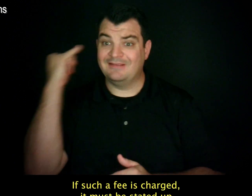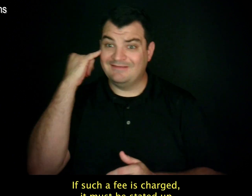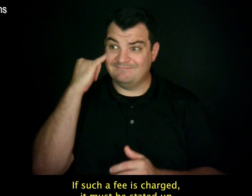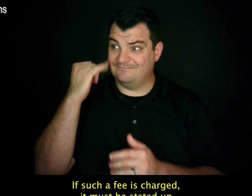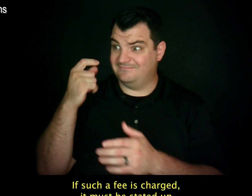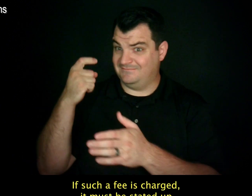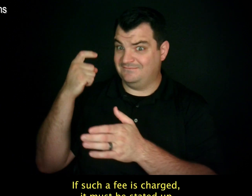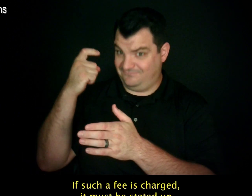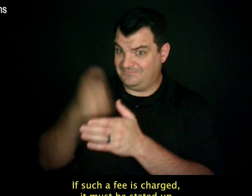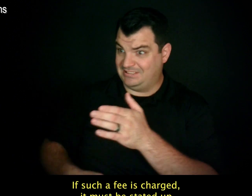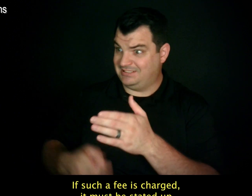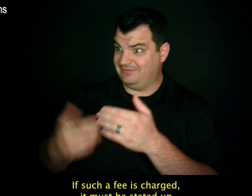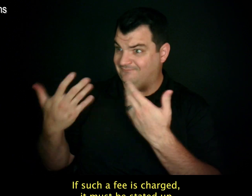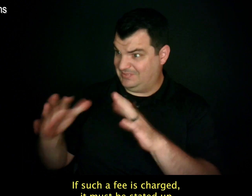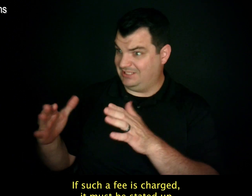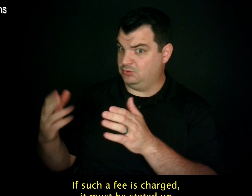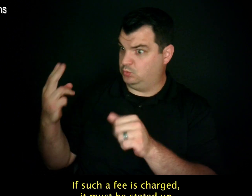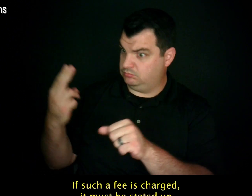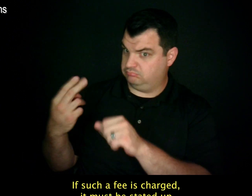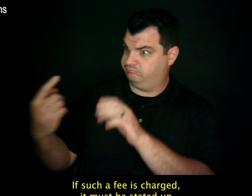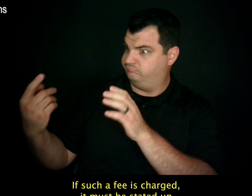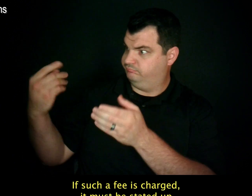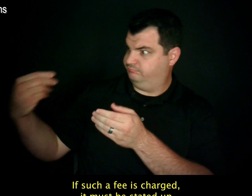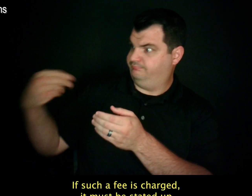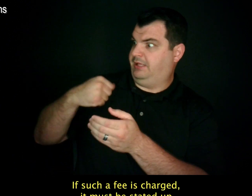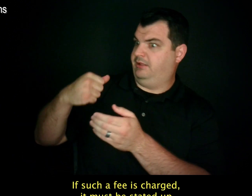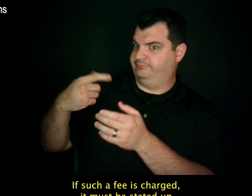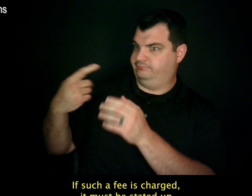If such a fee is charged, it must be stated up